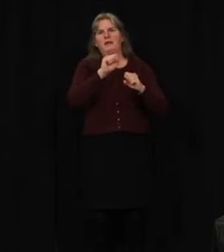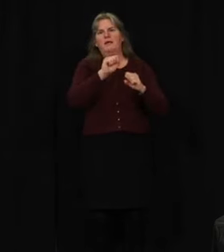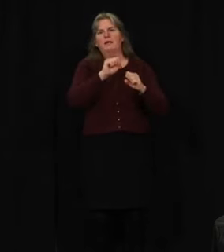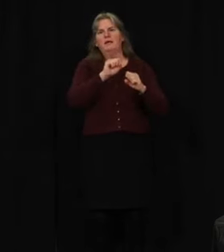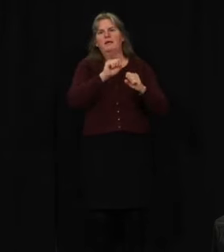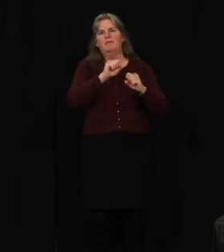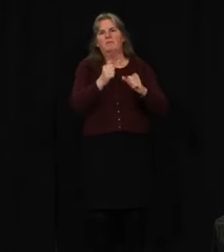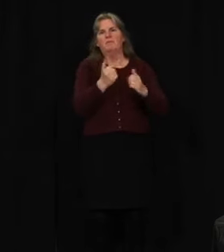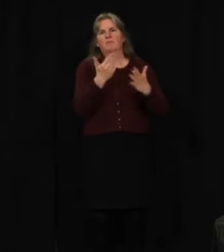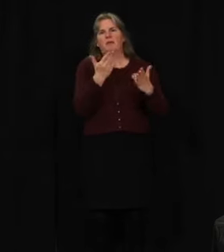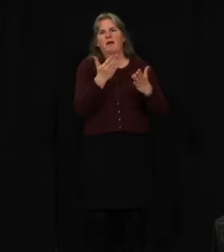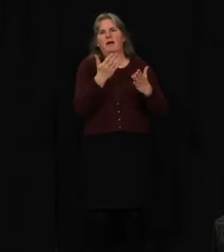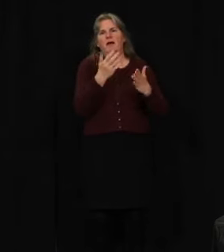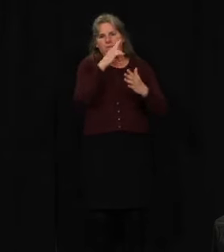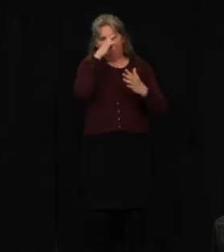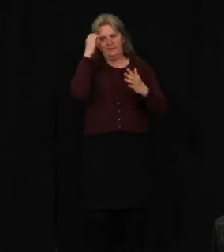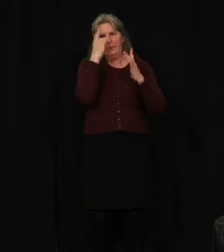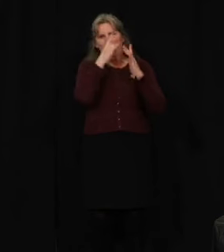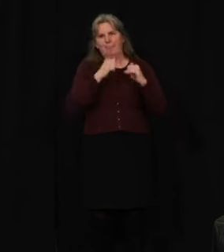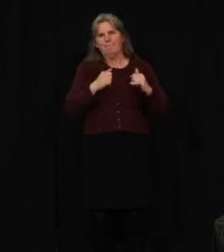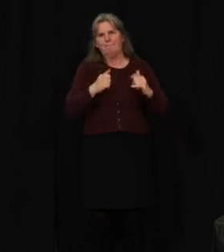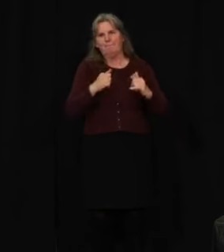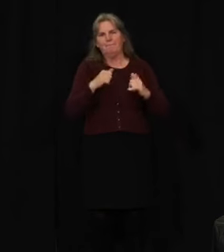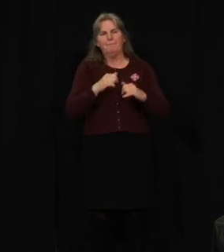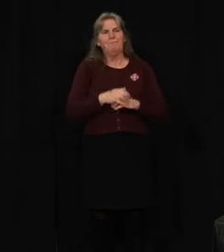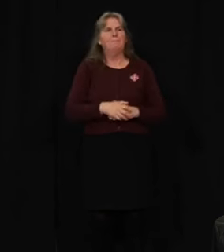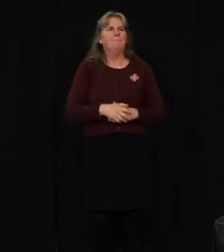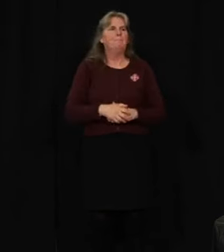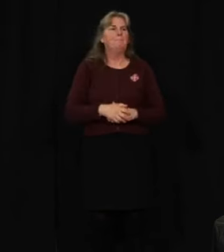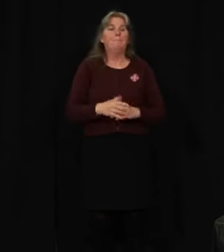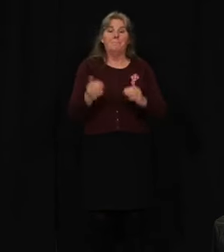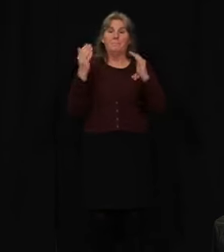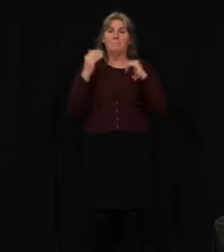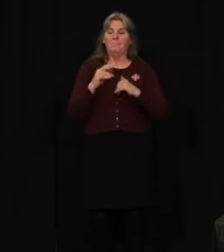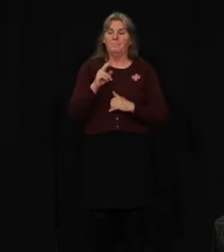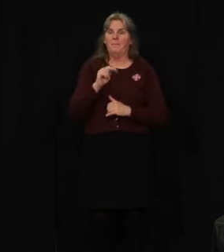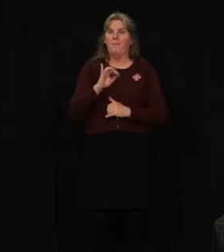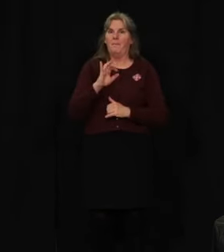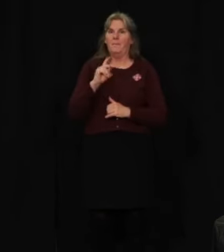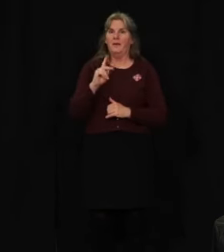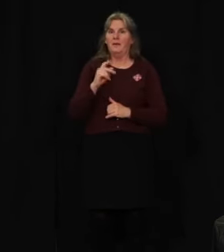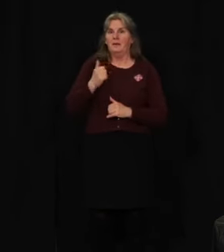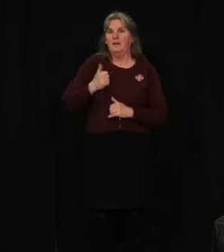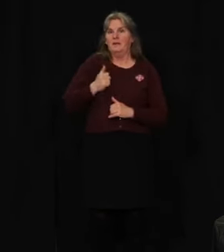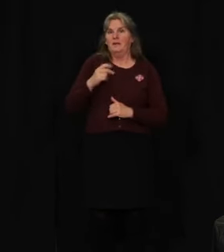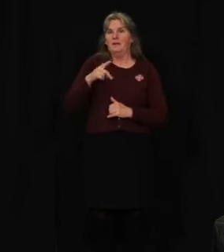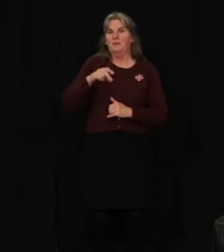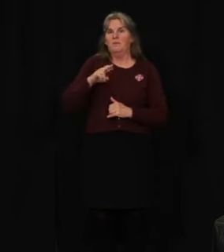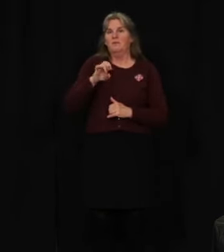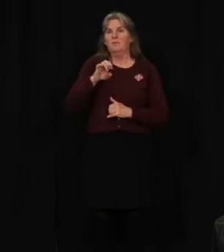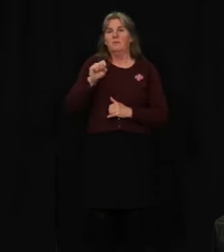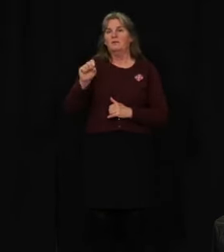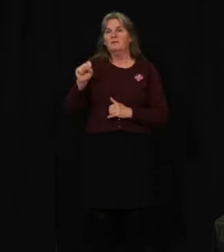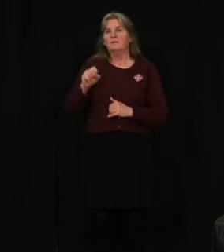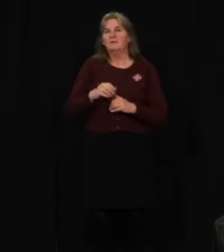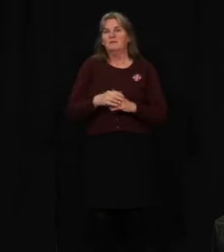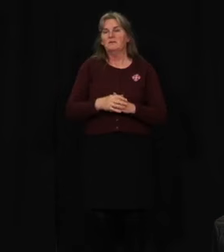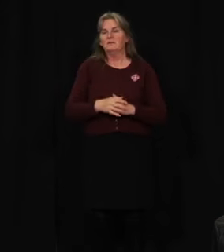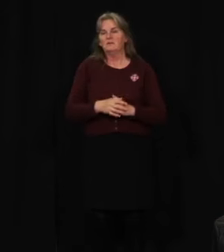to a time period were each phase. In reality we are looking at